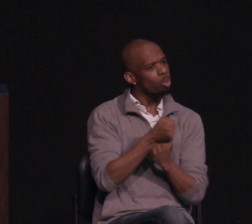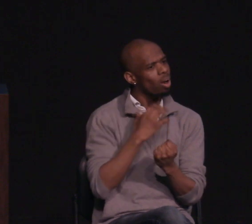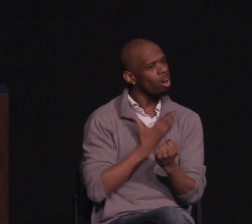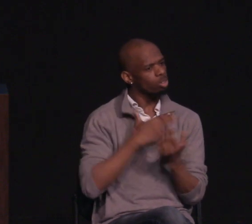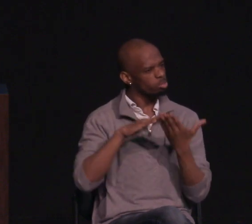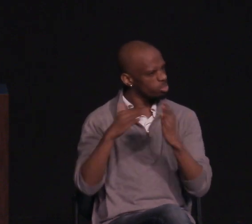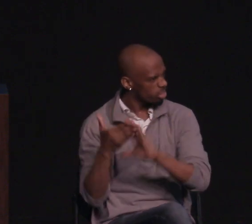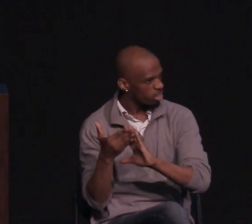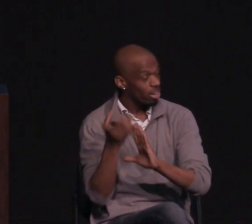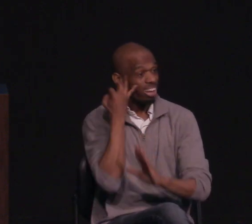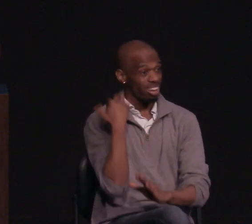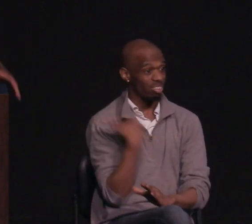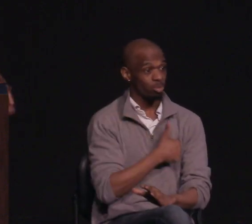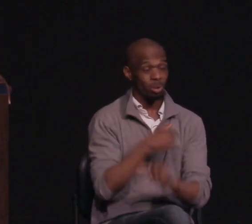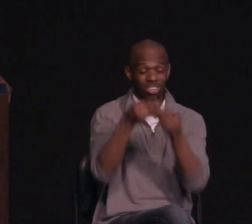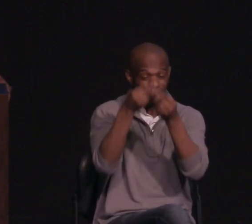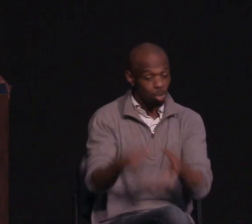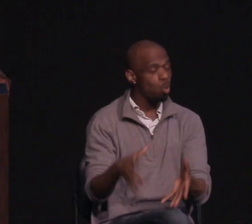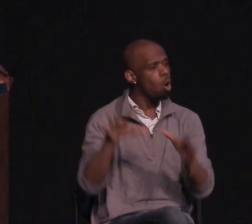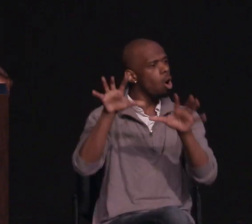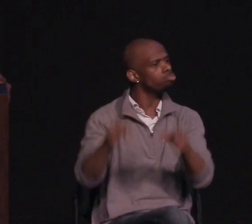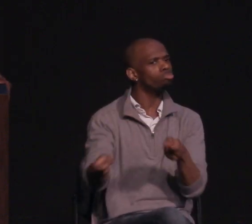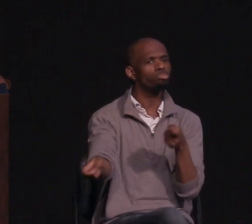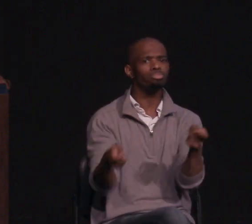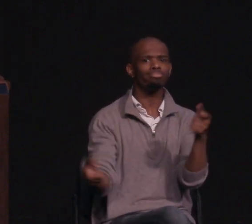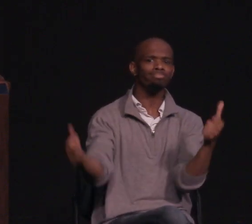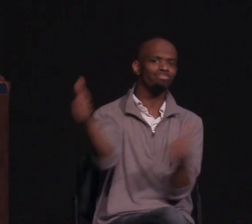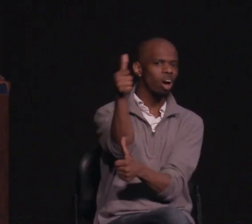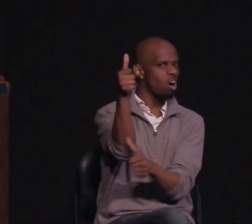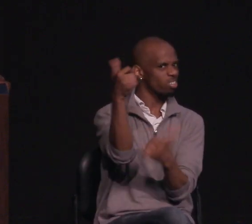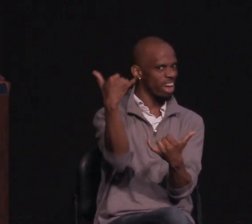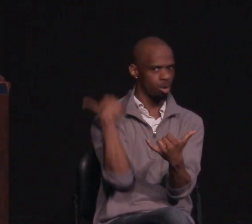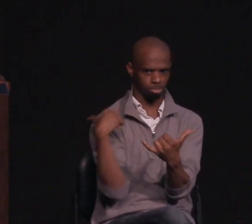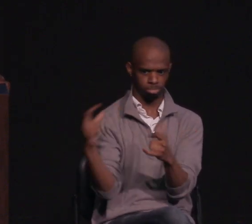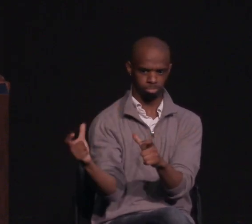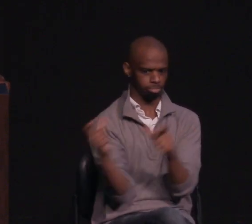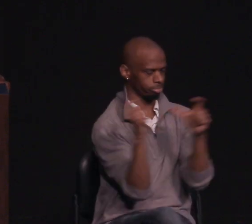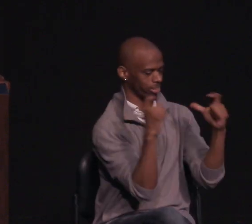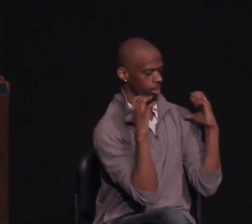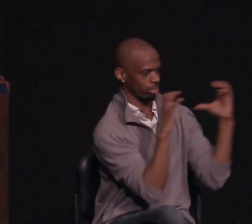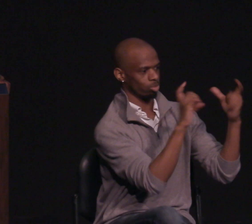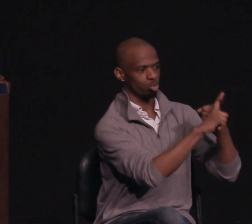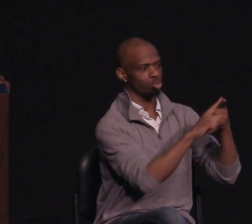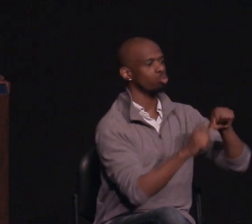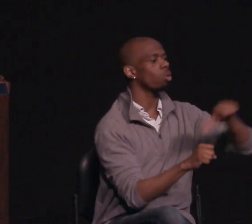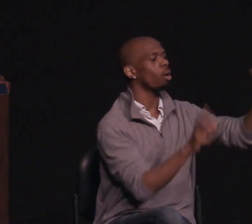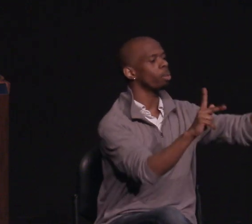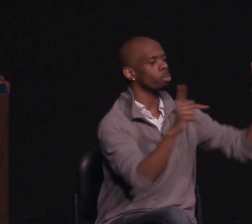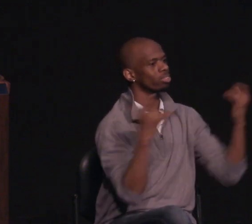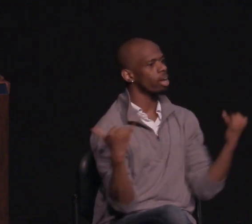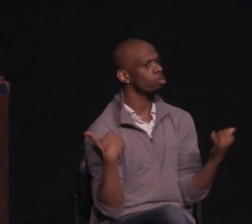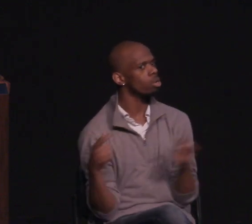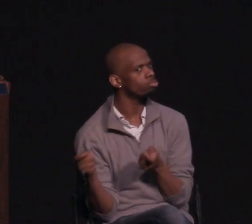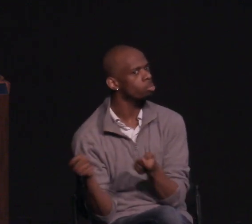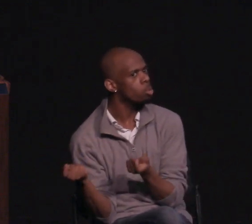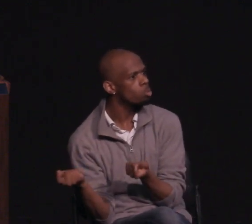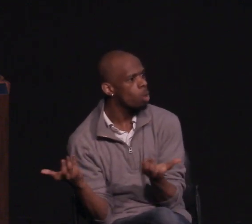So, inspired by this memory of my grandmother and these traditions that were just commonplace a few generations